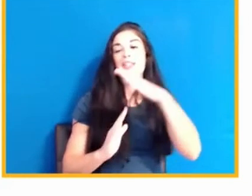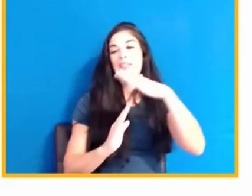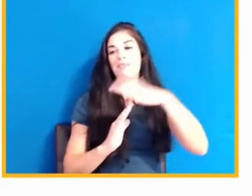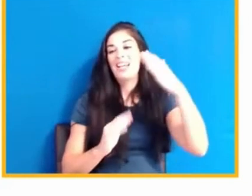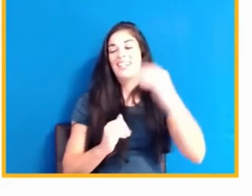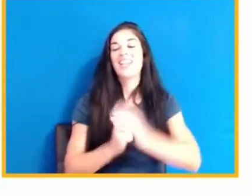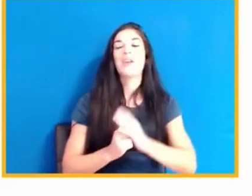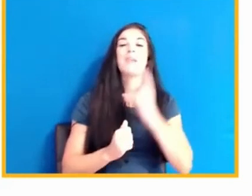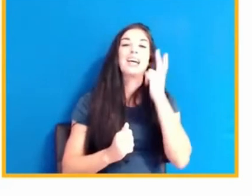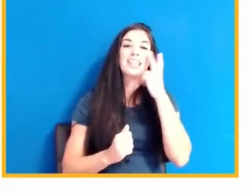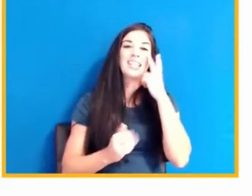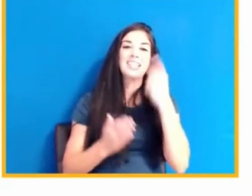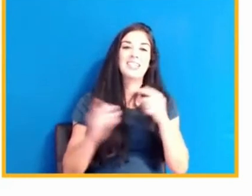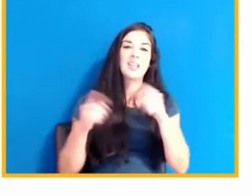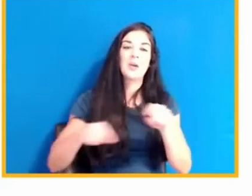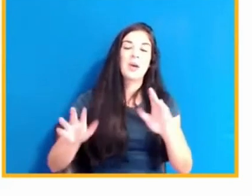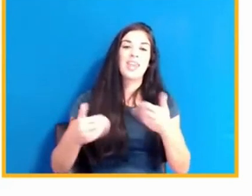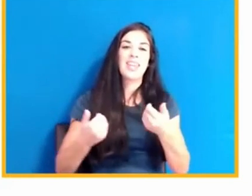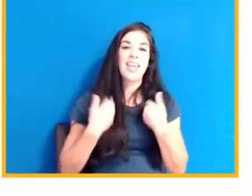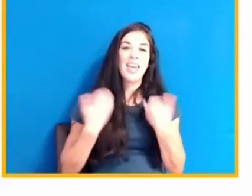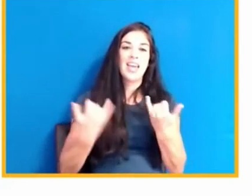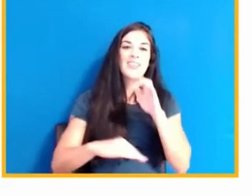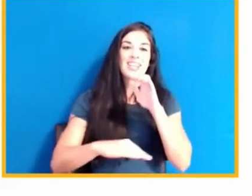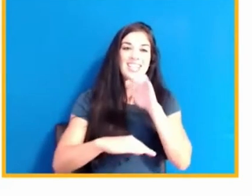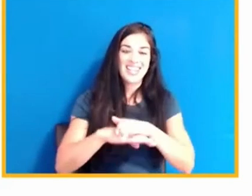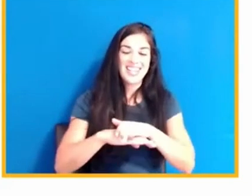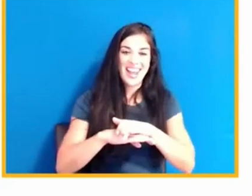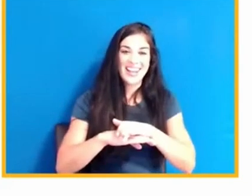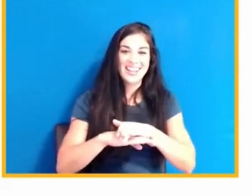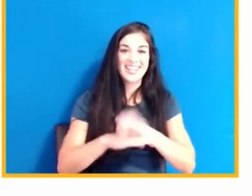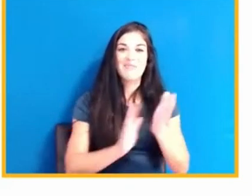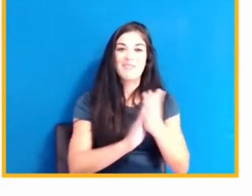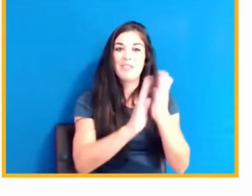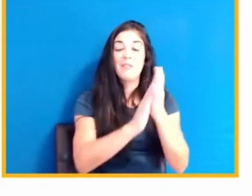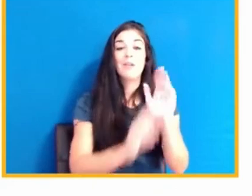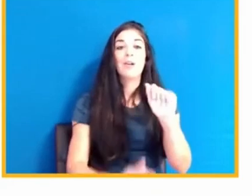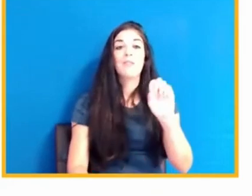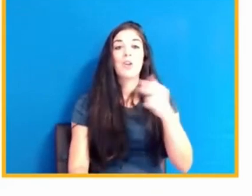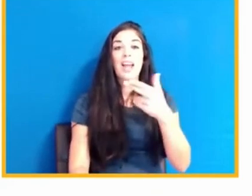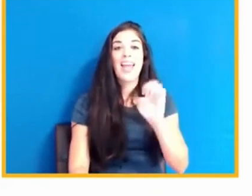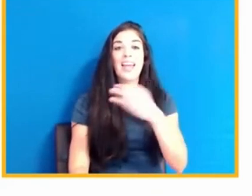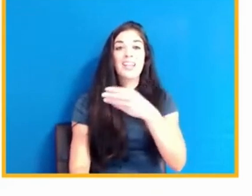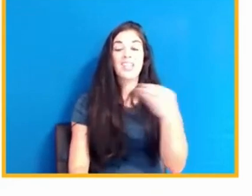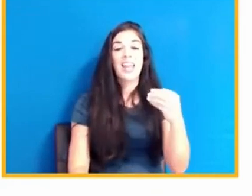So let's see what they've got for us this evening. Everybody give it up for Ash and Sikel!